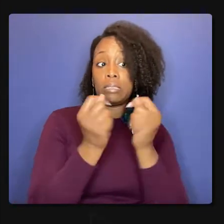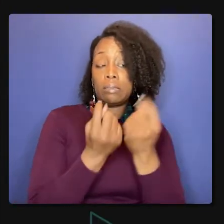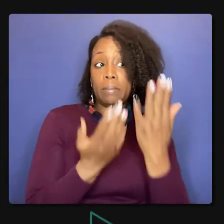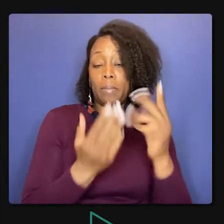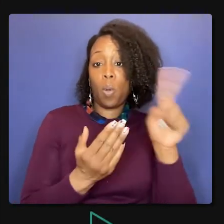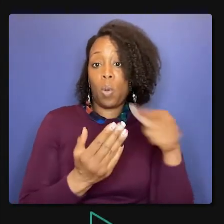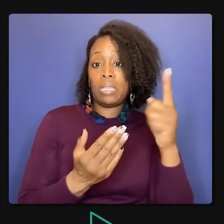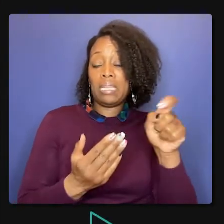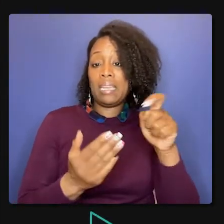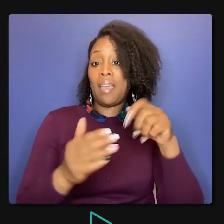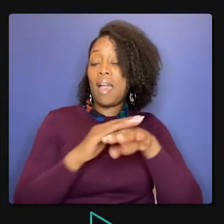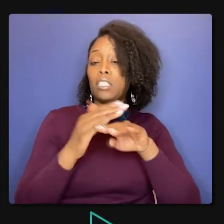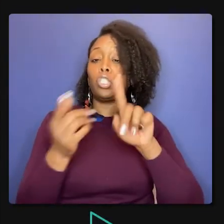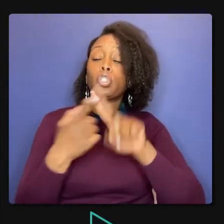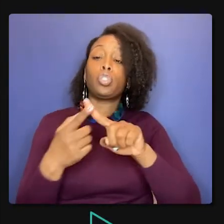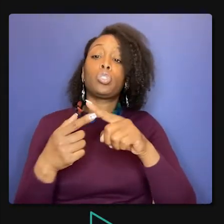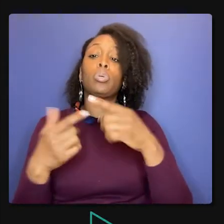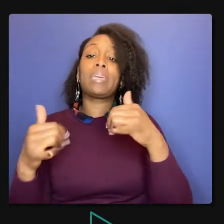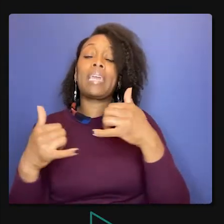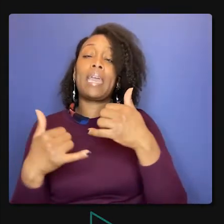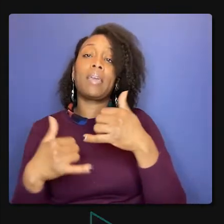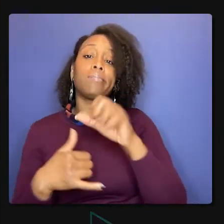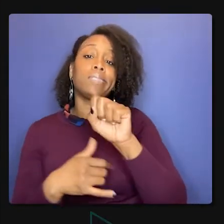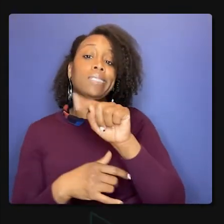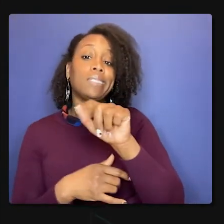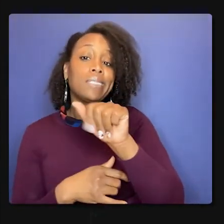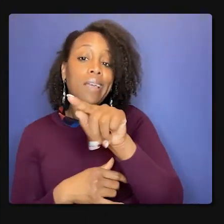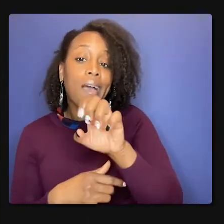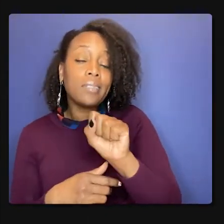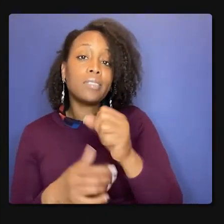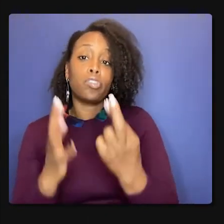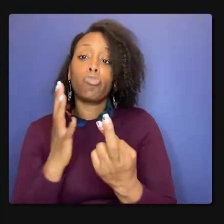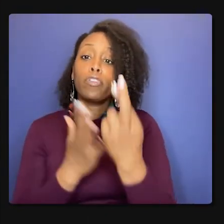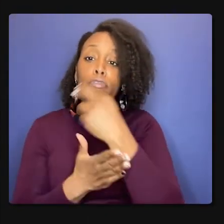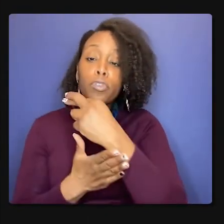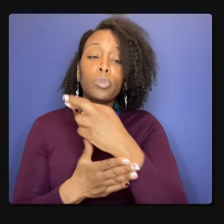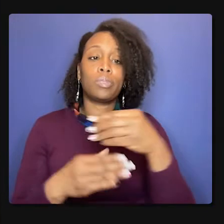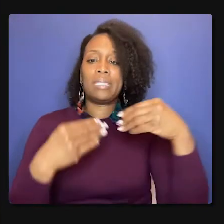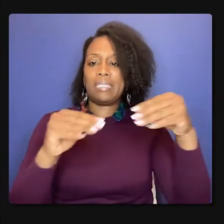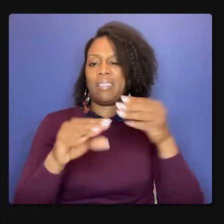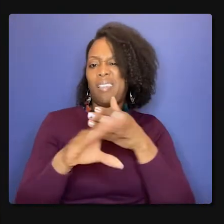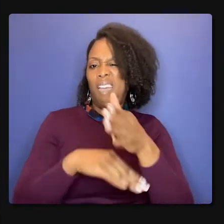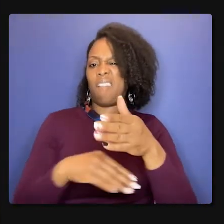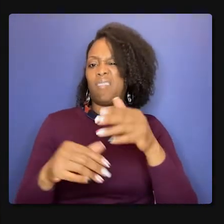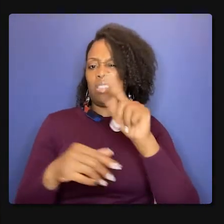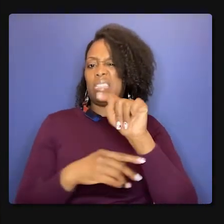may only need access to gameplay stats, game reviews and sales once the title has launched.